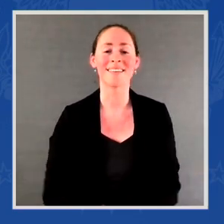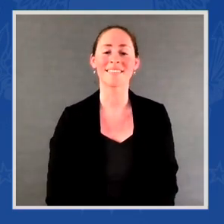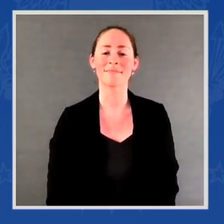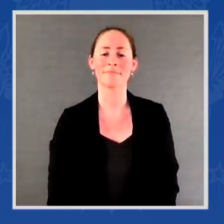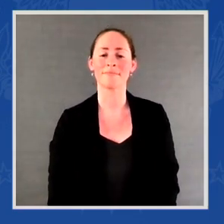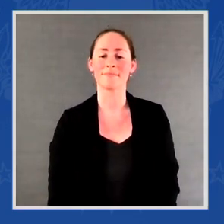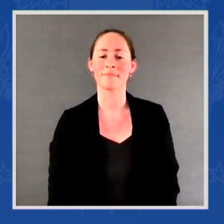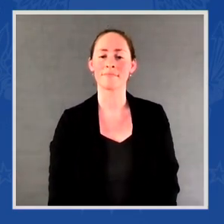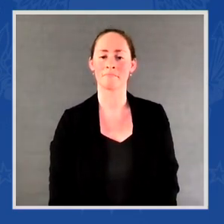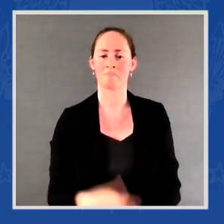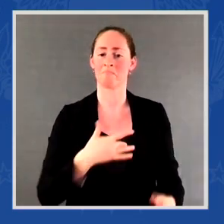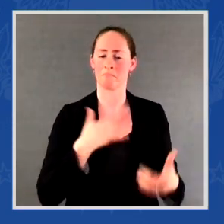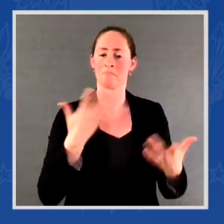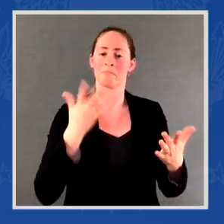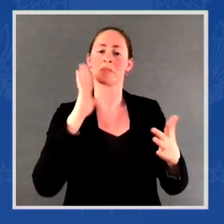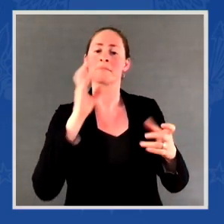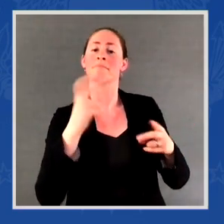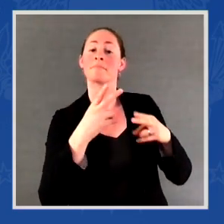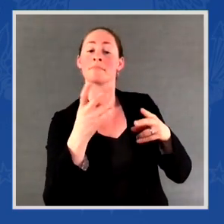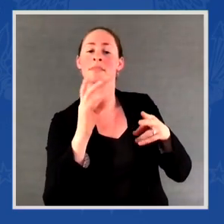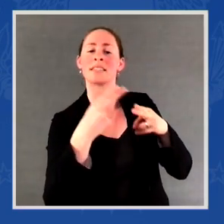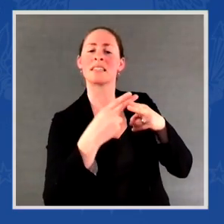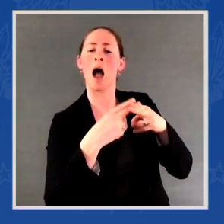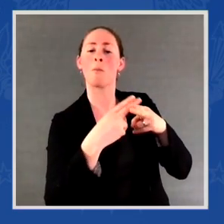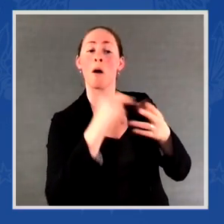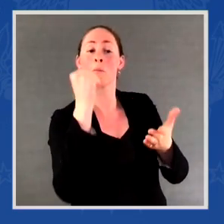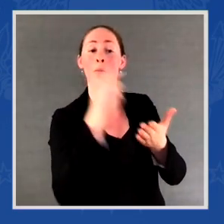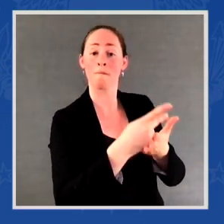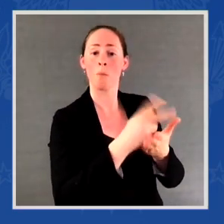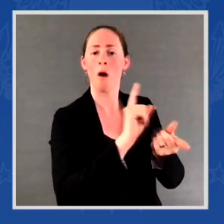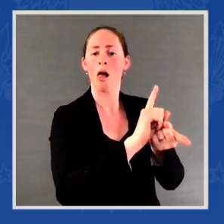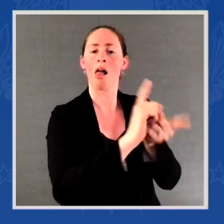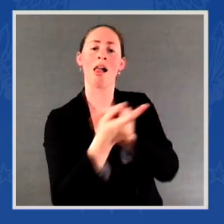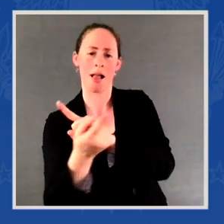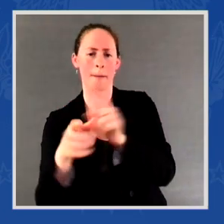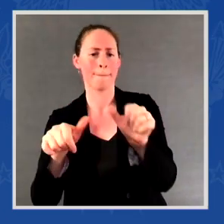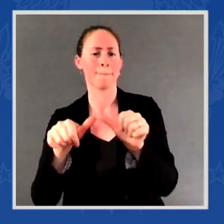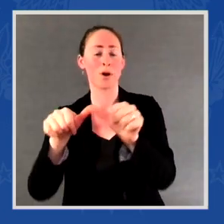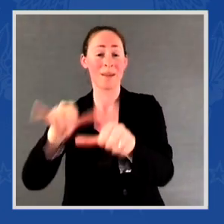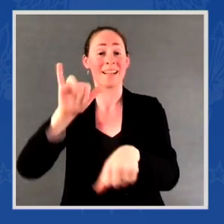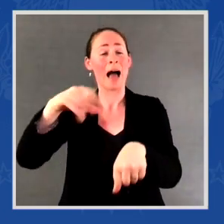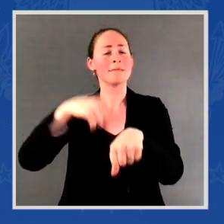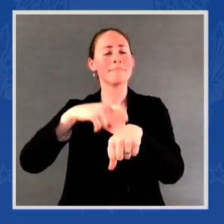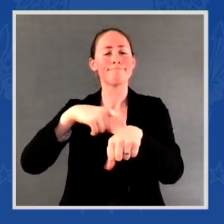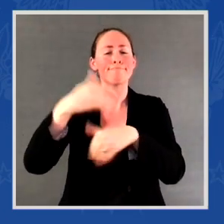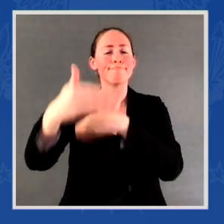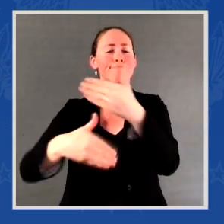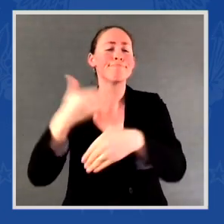which just takes time; it's not that its is there -- it's going to increase the number of people willing to move as well.